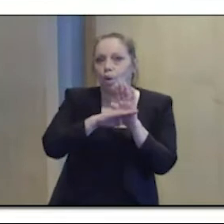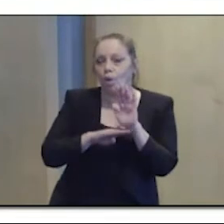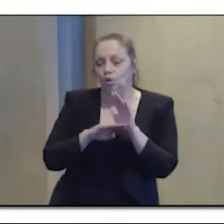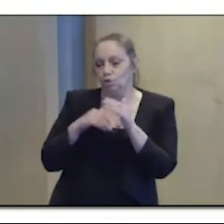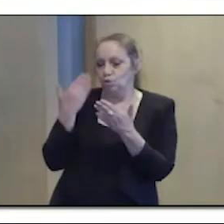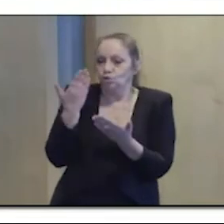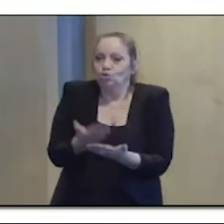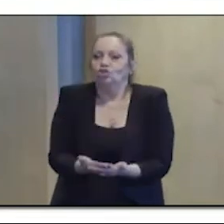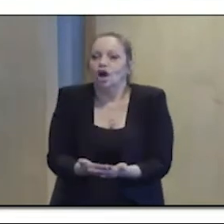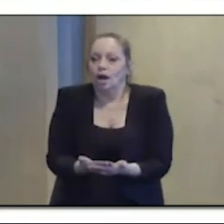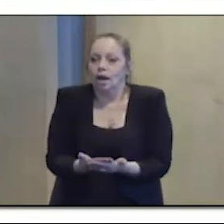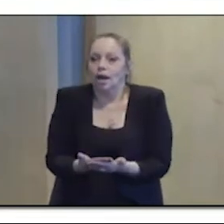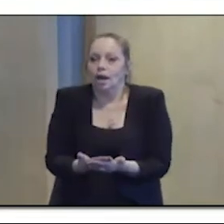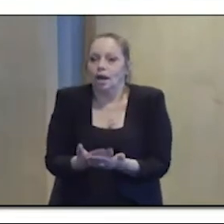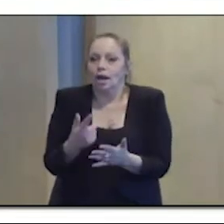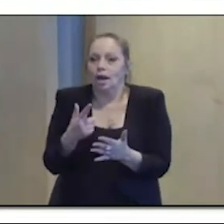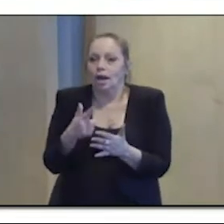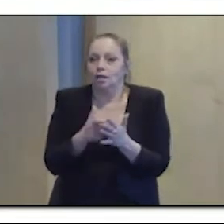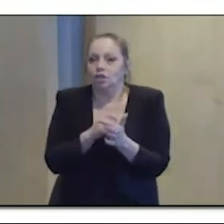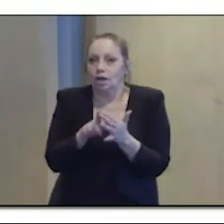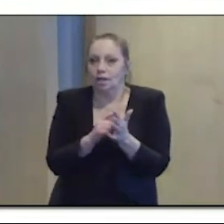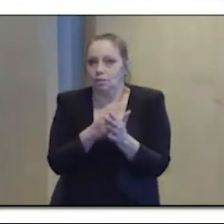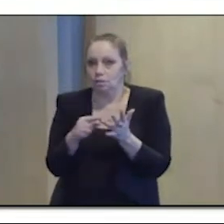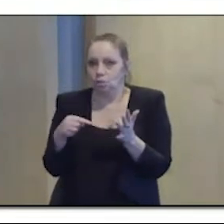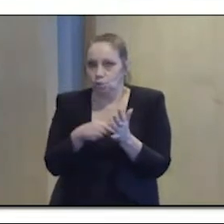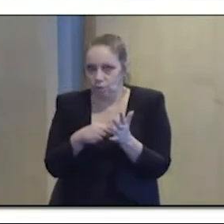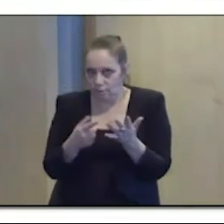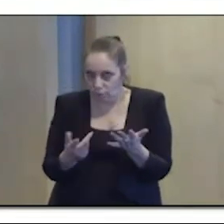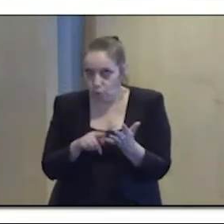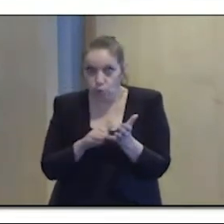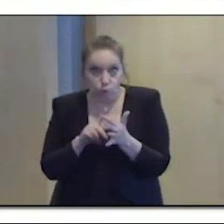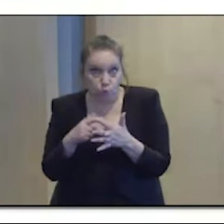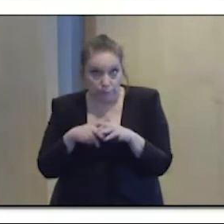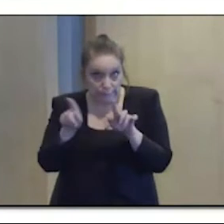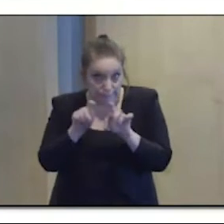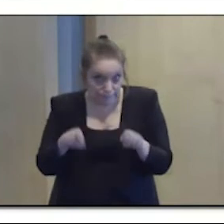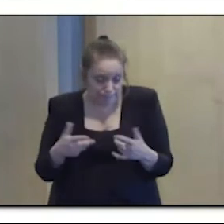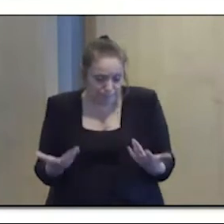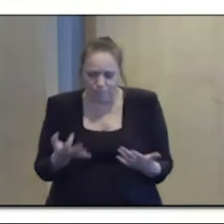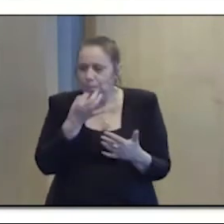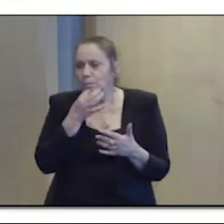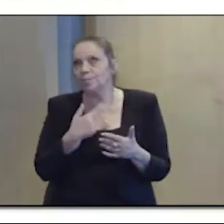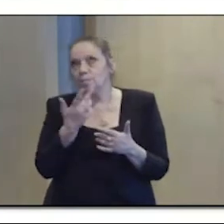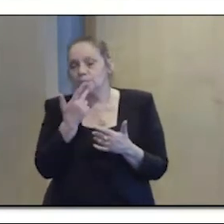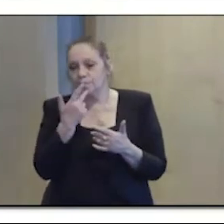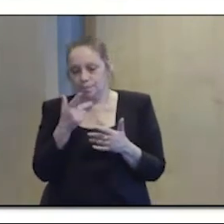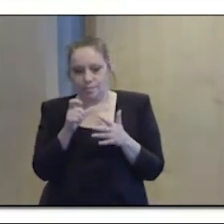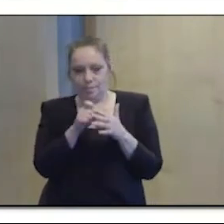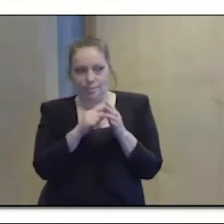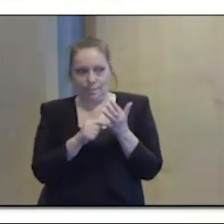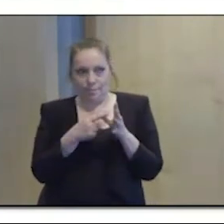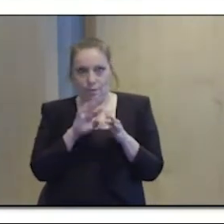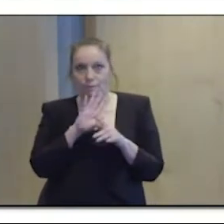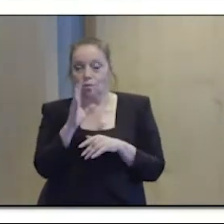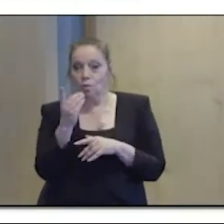anywhere for exports to use the system. So it's a bit like if our data for our phones and computers